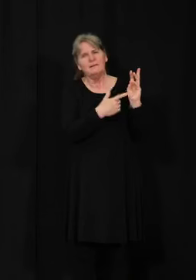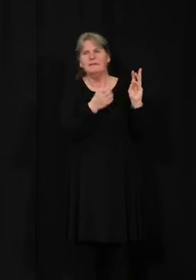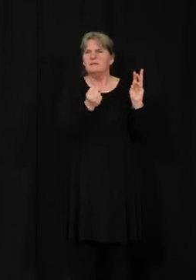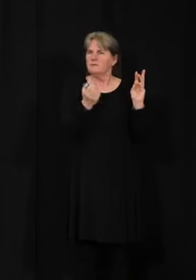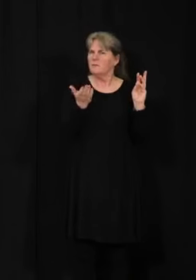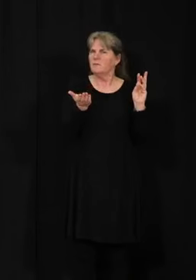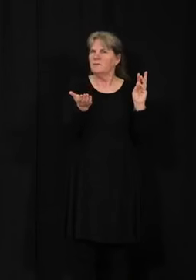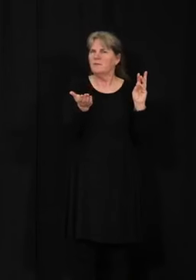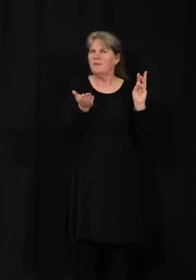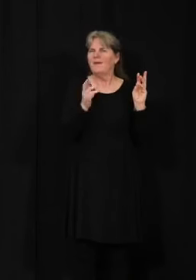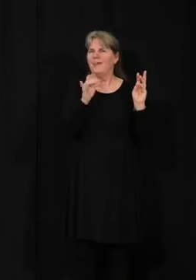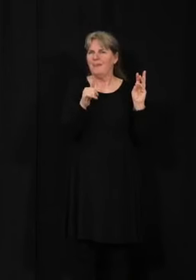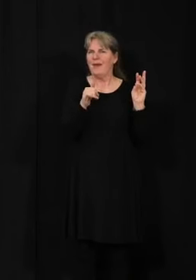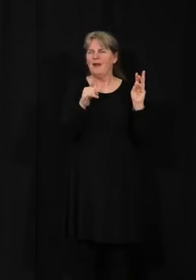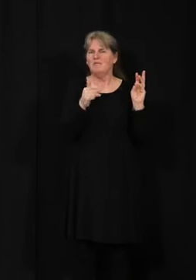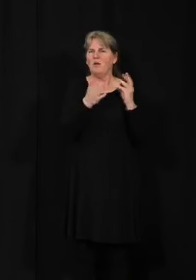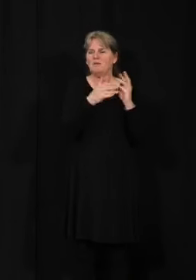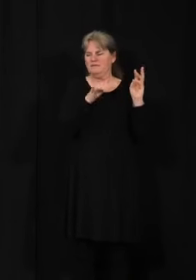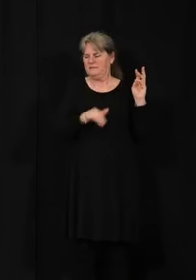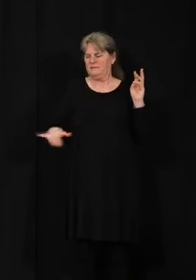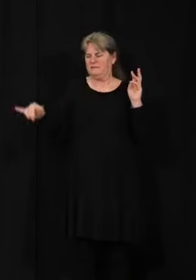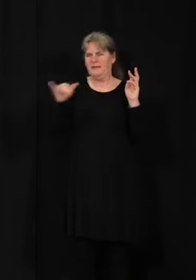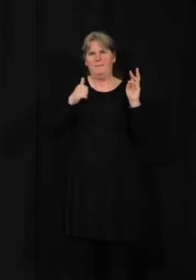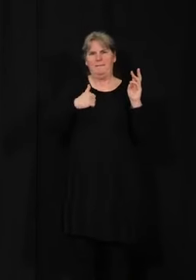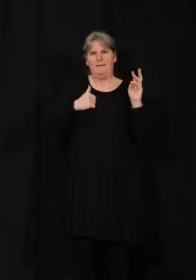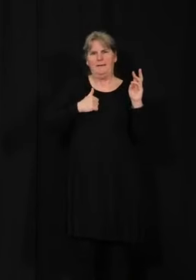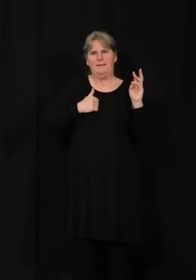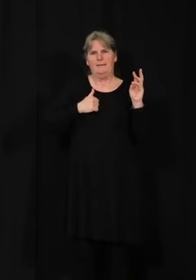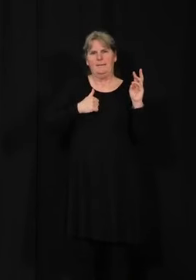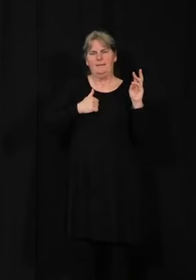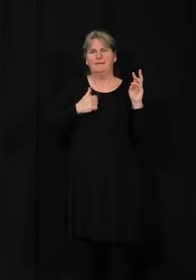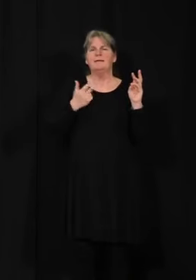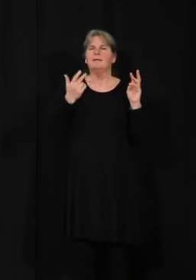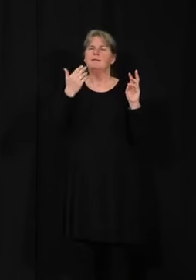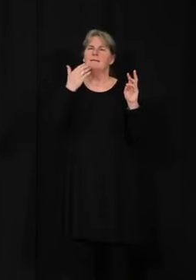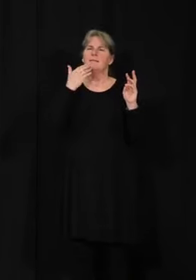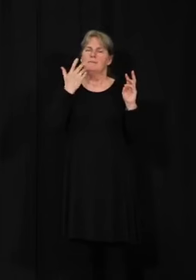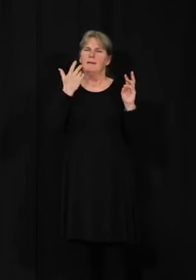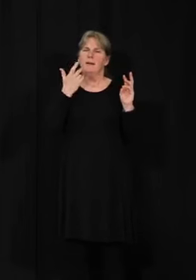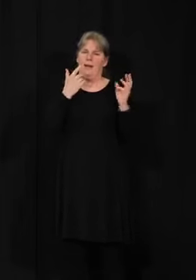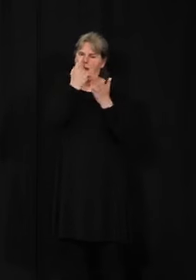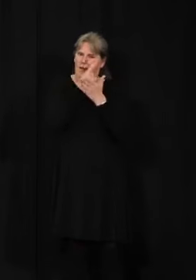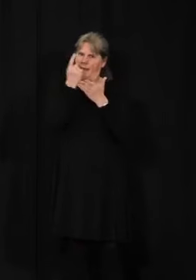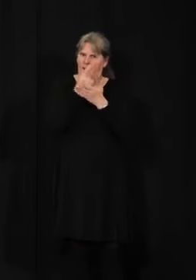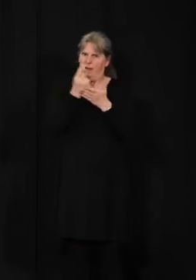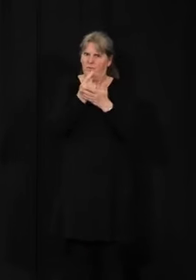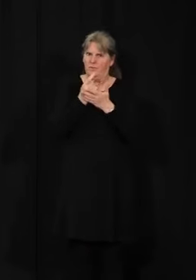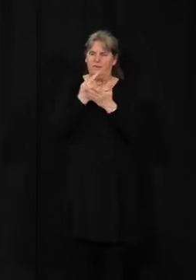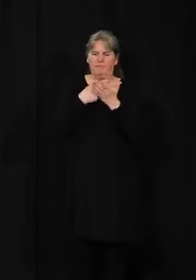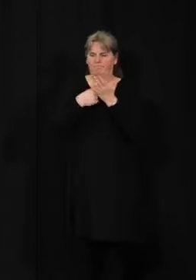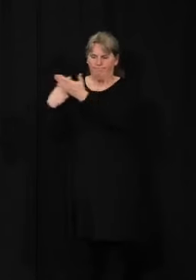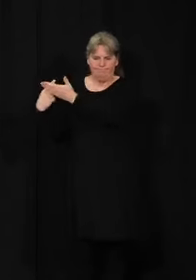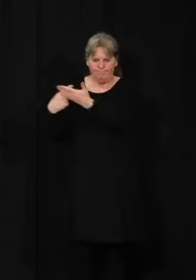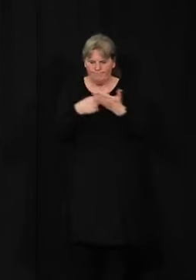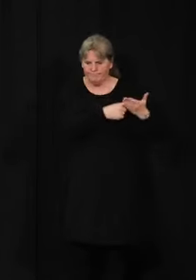will be basically what you're seeing right across the nation. There is a coordinated effort. We speak every week with the